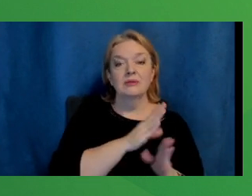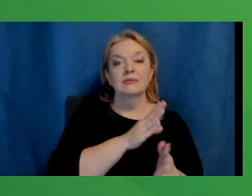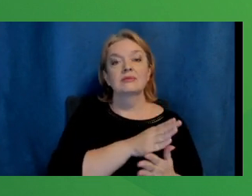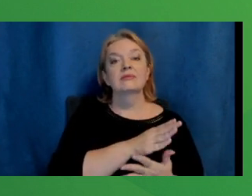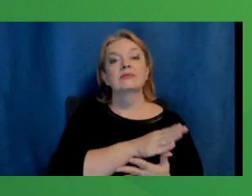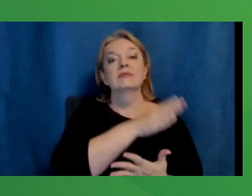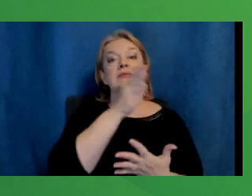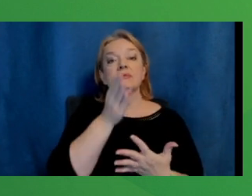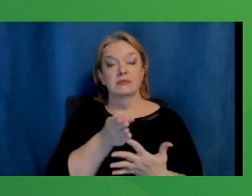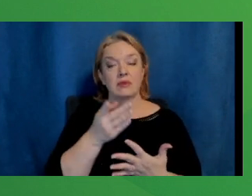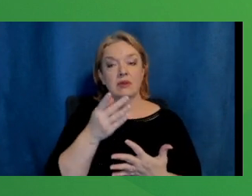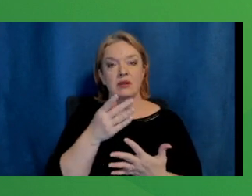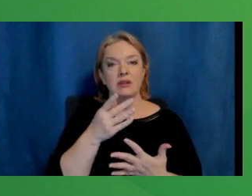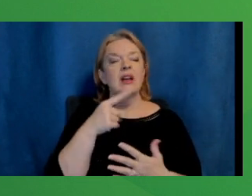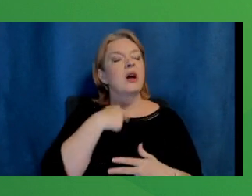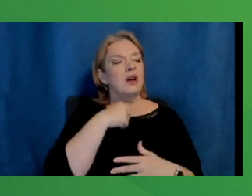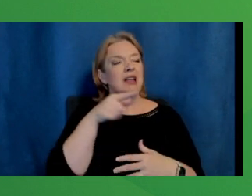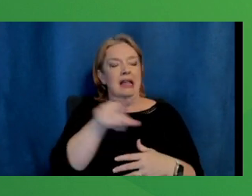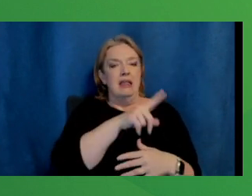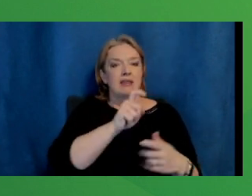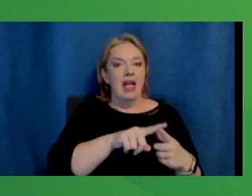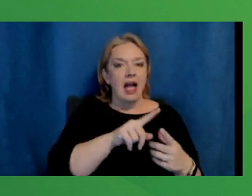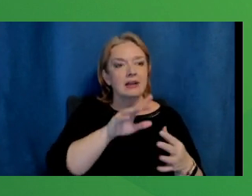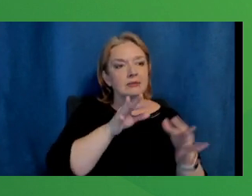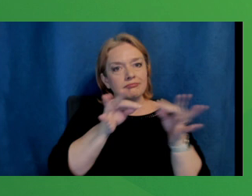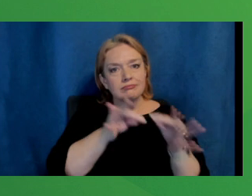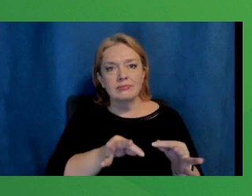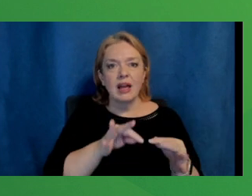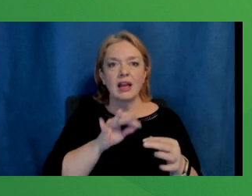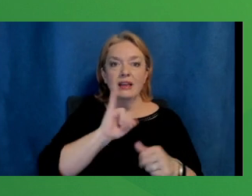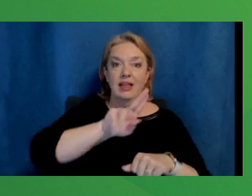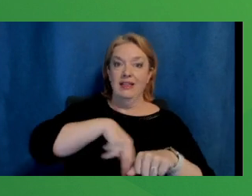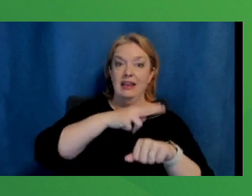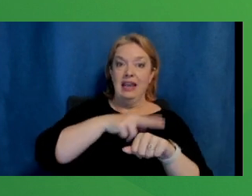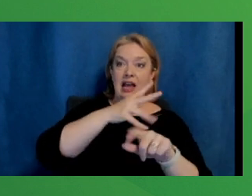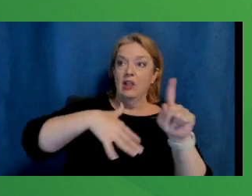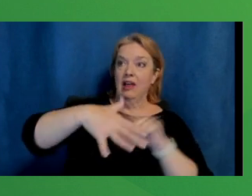included with natural environment. So, as you can see, we have different figures here.